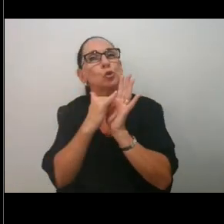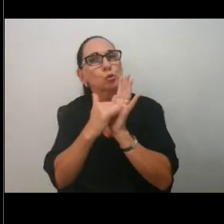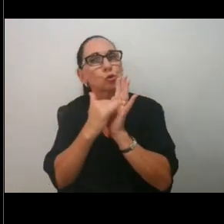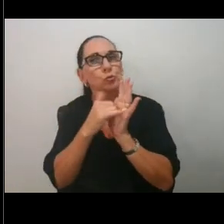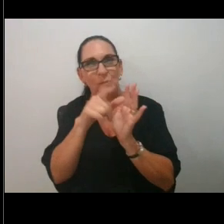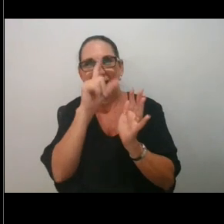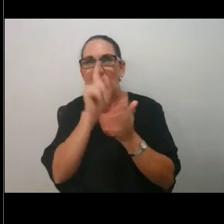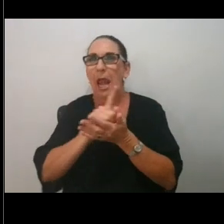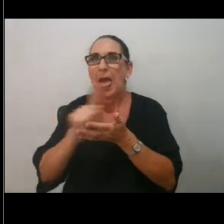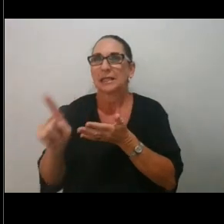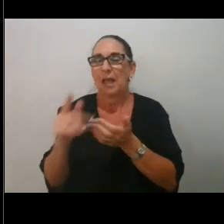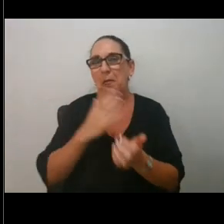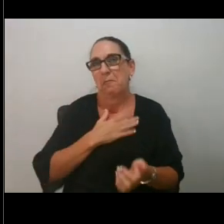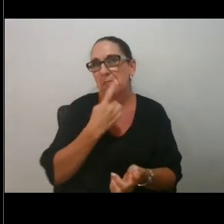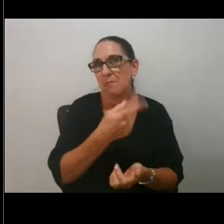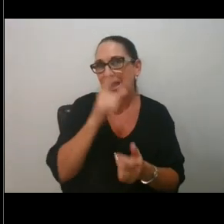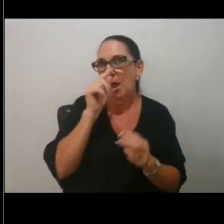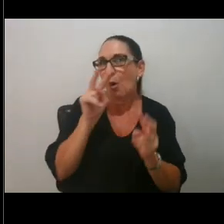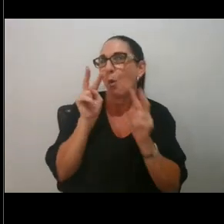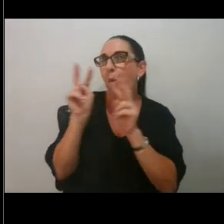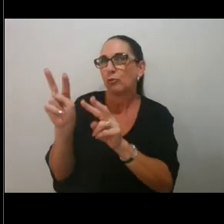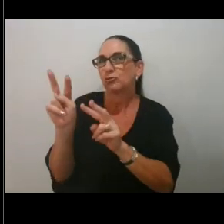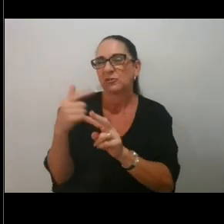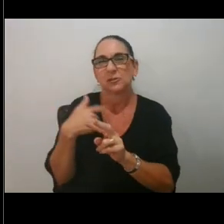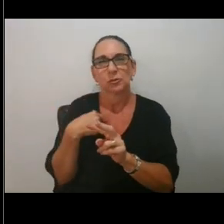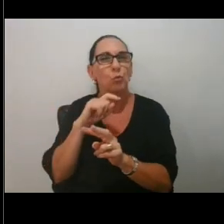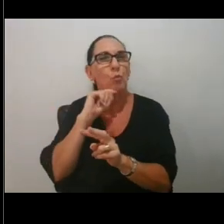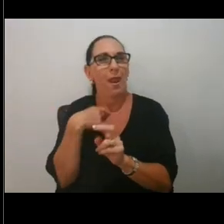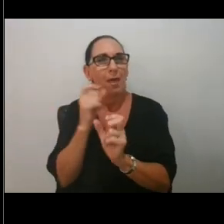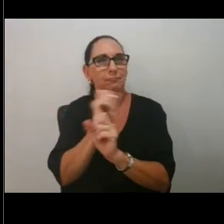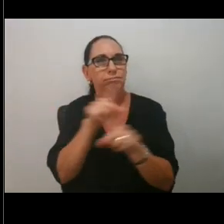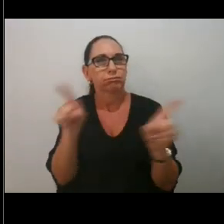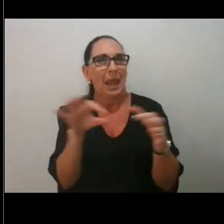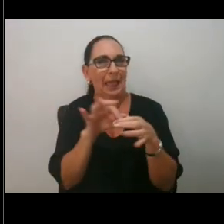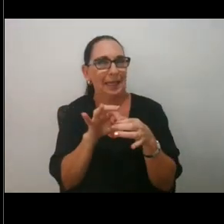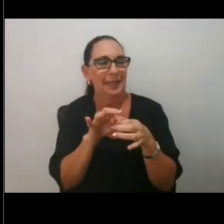and we'll send a link to that round as well if you don't already please follow us on Facebook